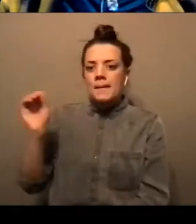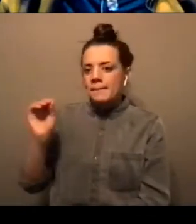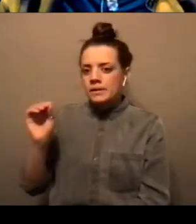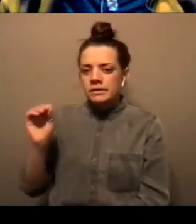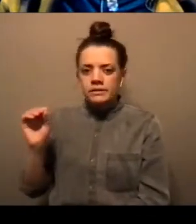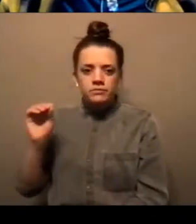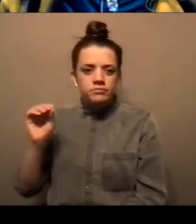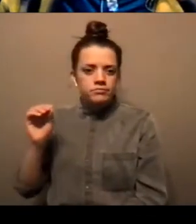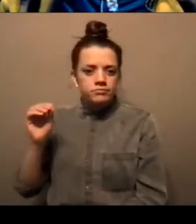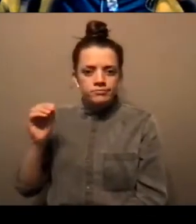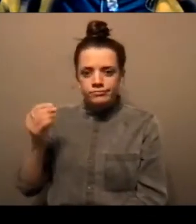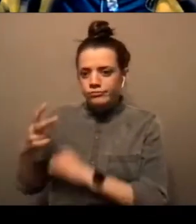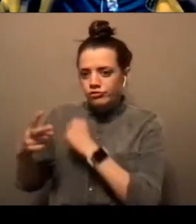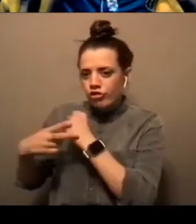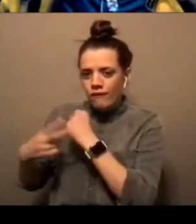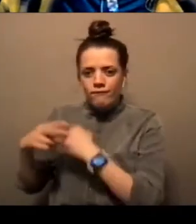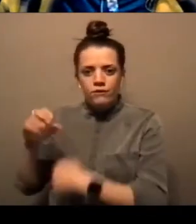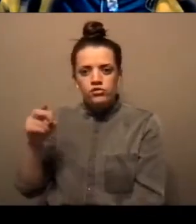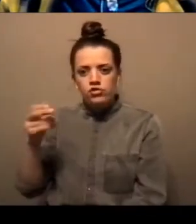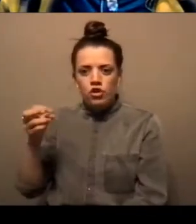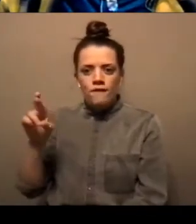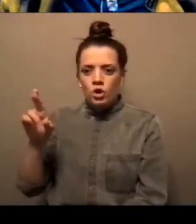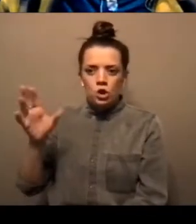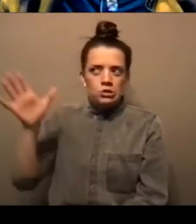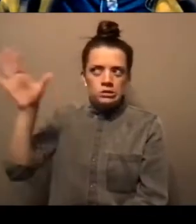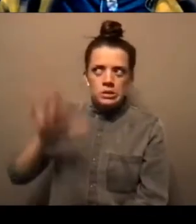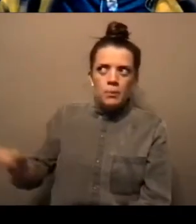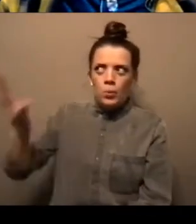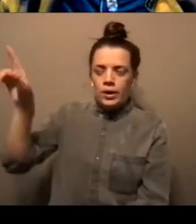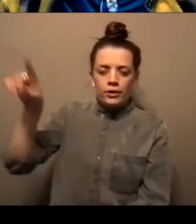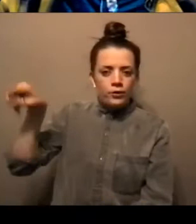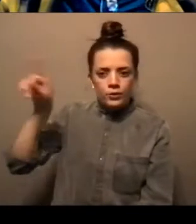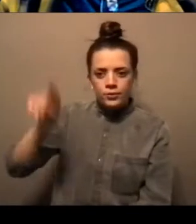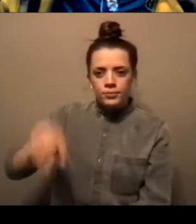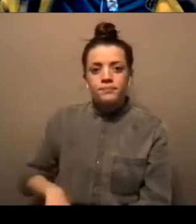and there's ones that are self-stored,